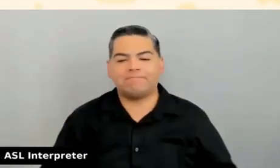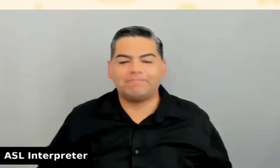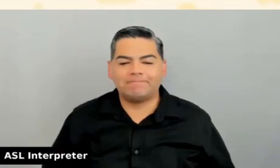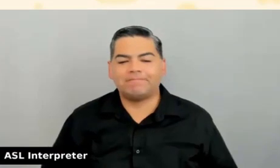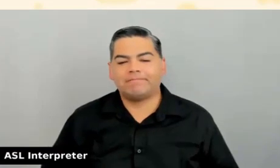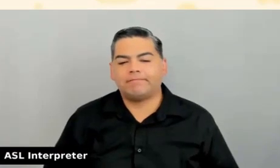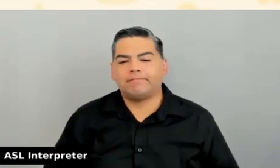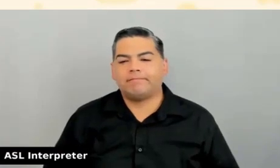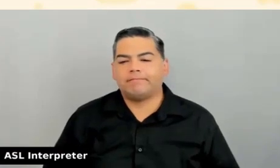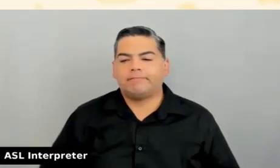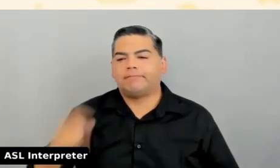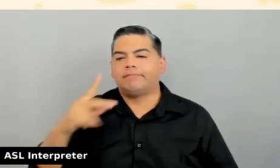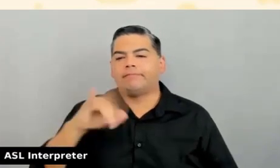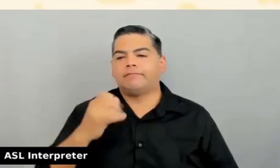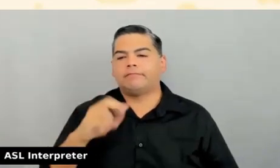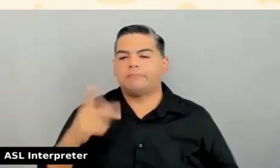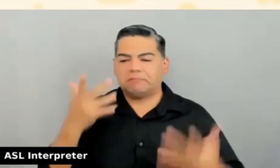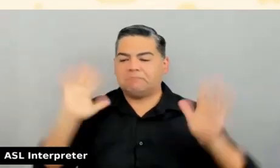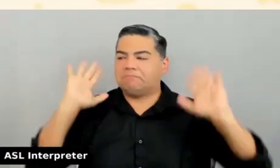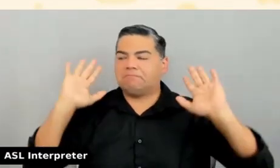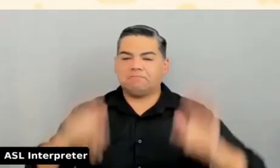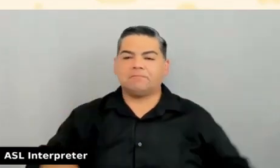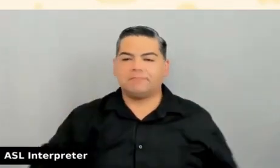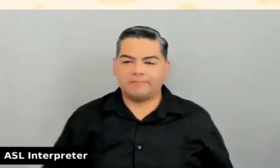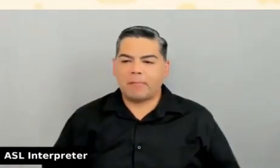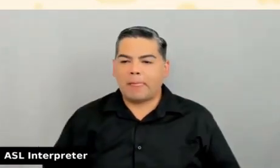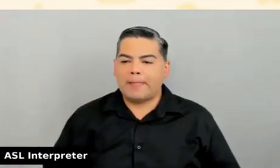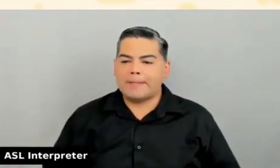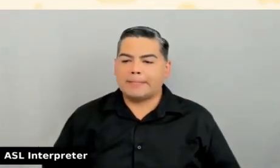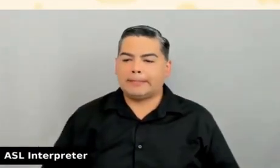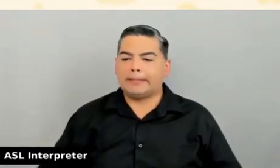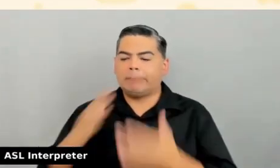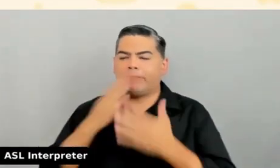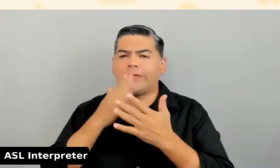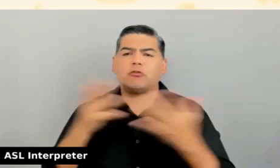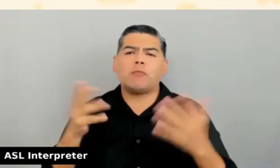All right, Jason, I have wrapped. OK, thank you very much, Gen. That was really great.